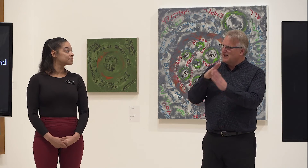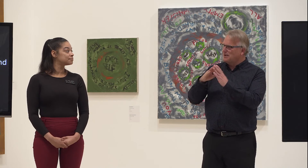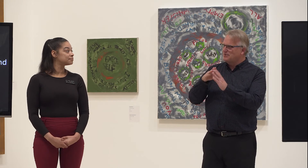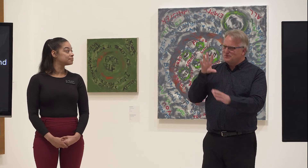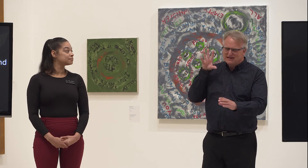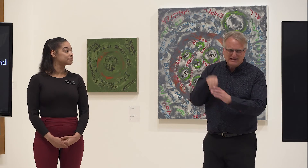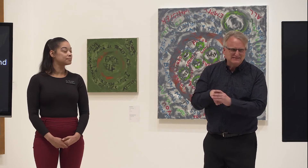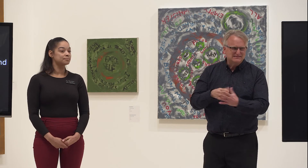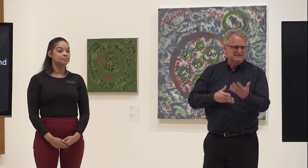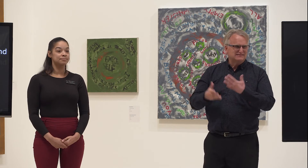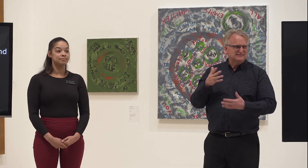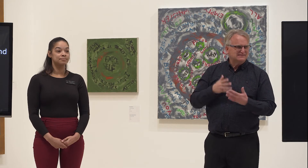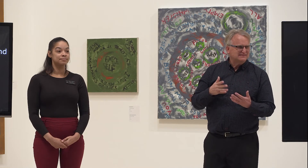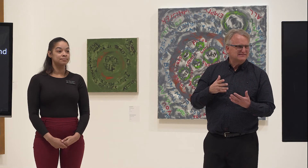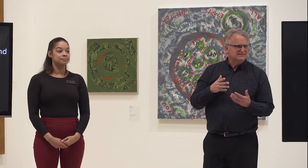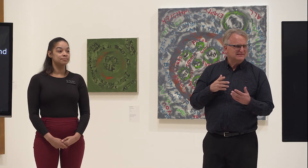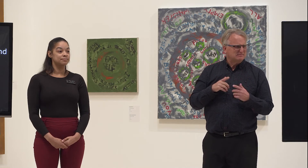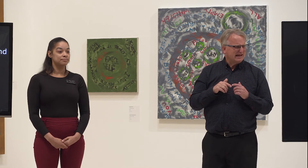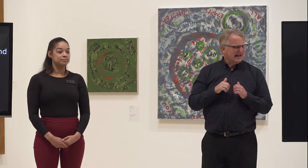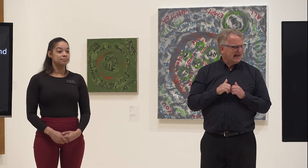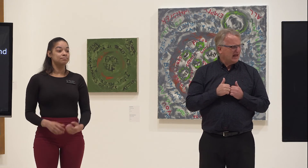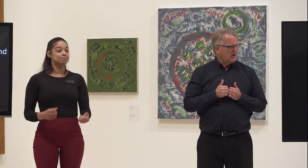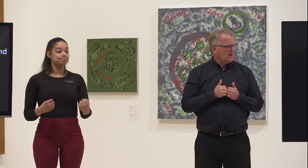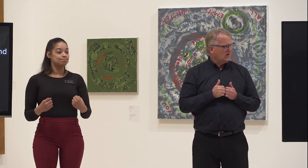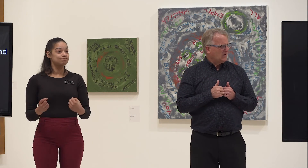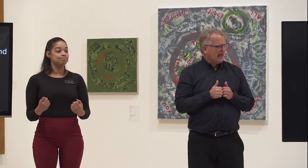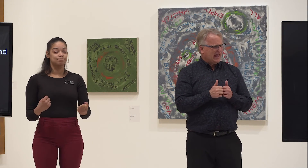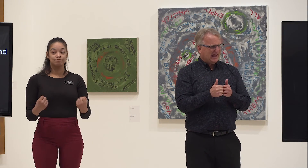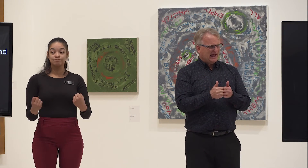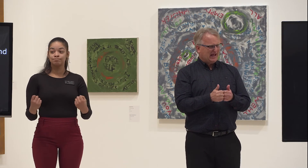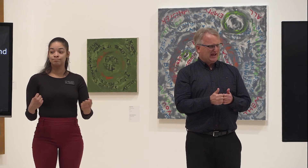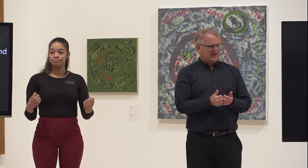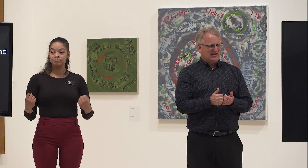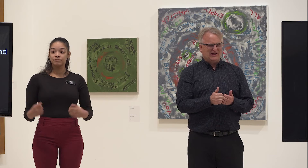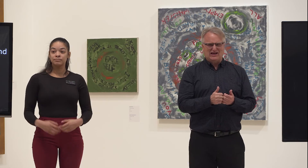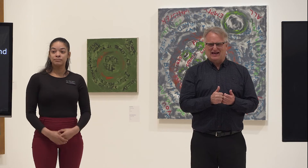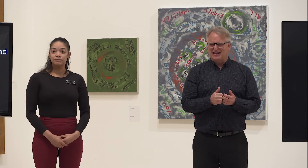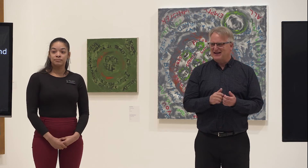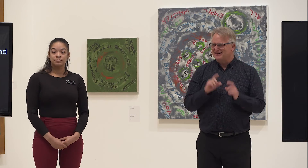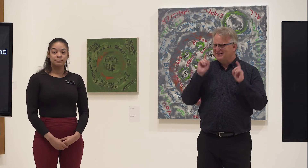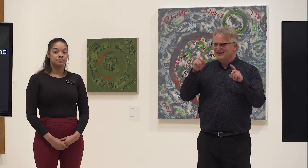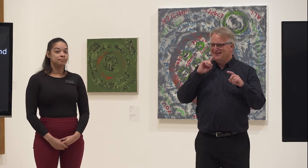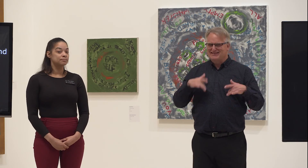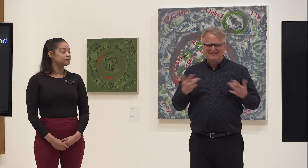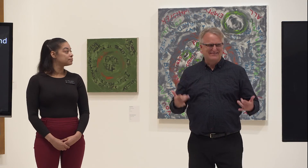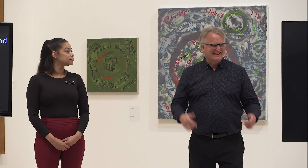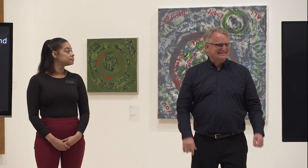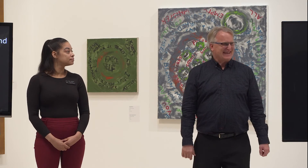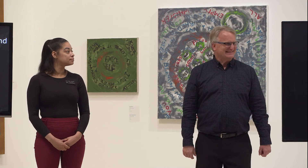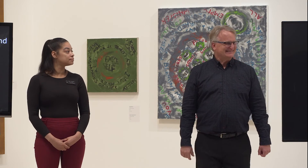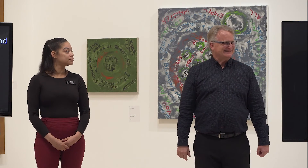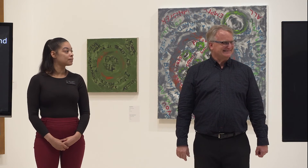Right? It's a cultural norm to be engaged as a Deaf community, but right now, as a hearing interpreter,